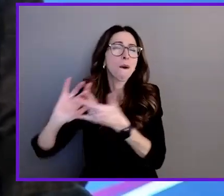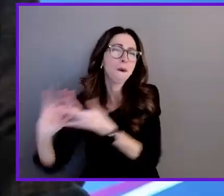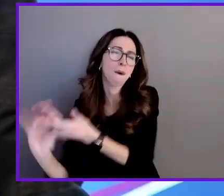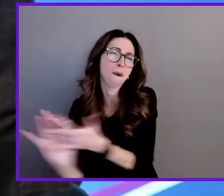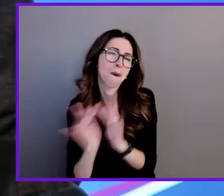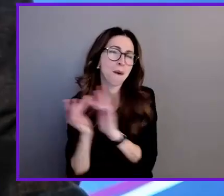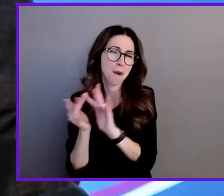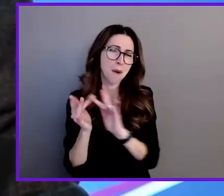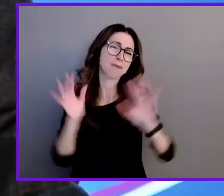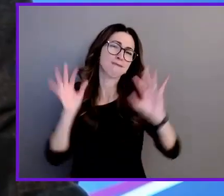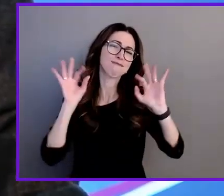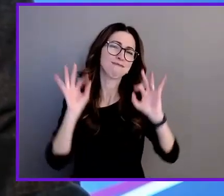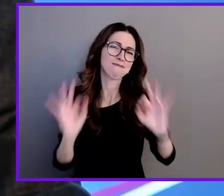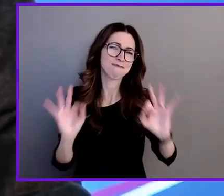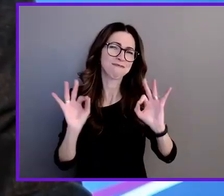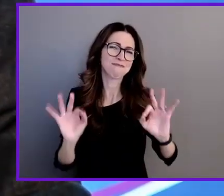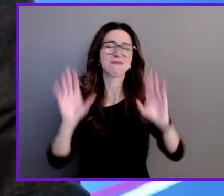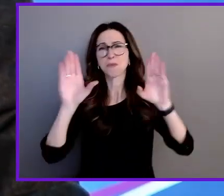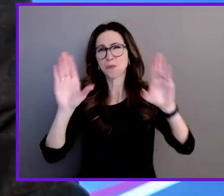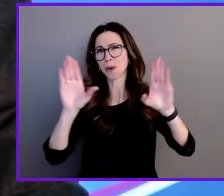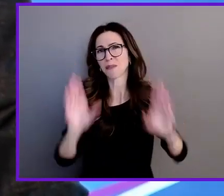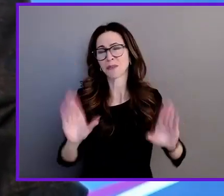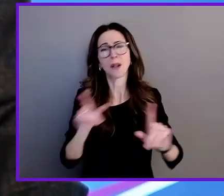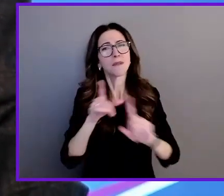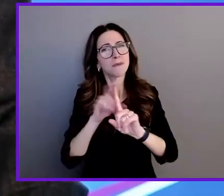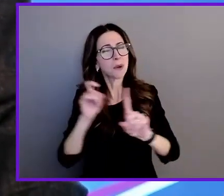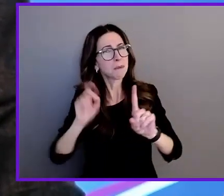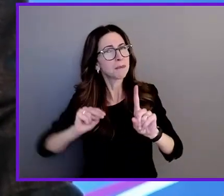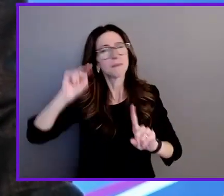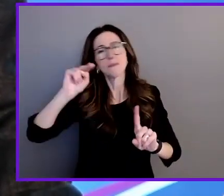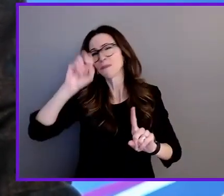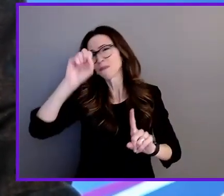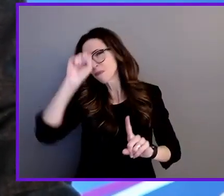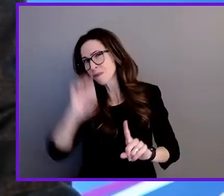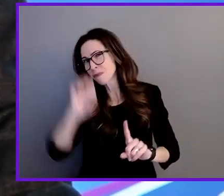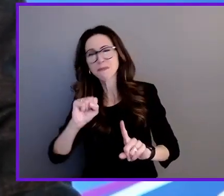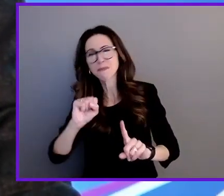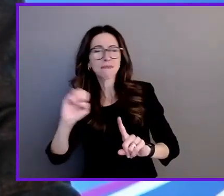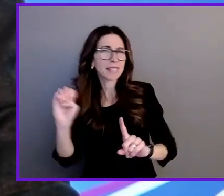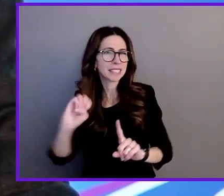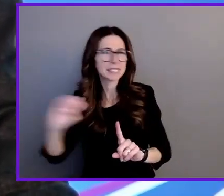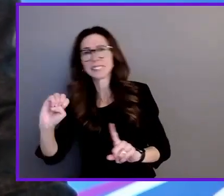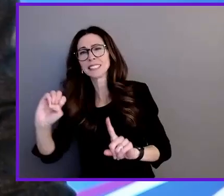joining us online from coast-to-coast-to-coast. Through all of the challenges of the last two years,